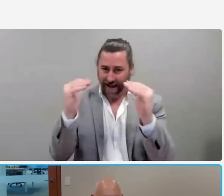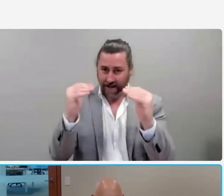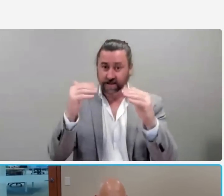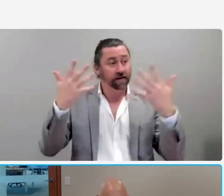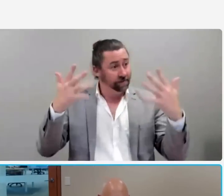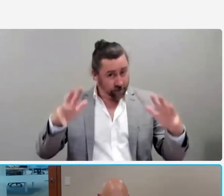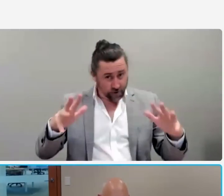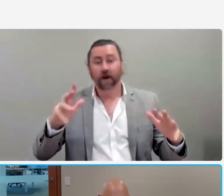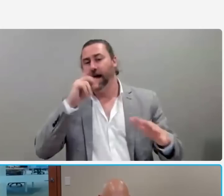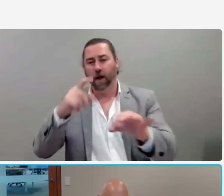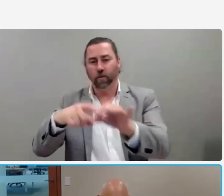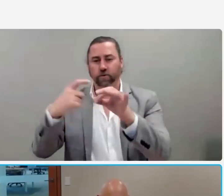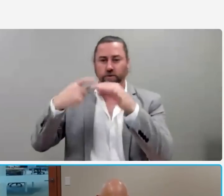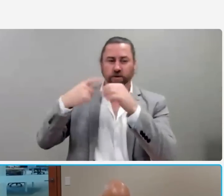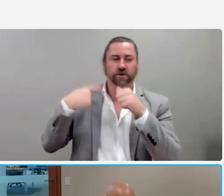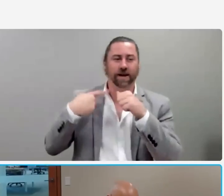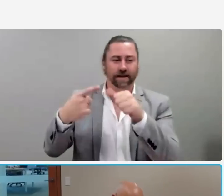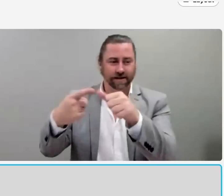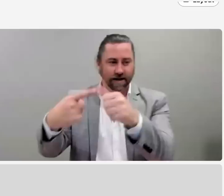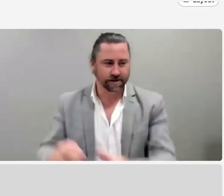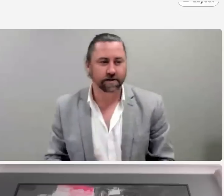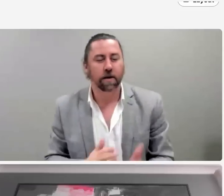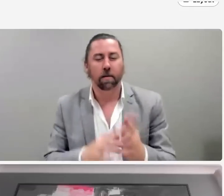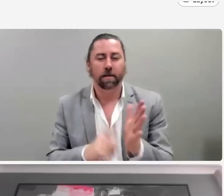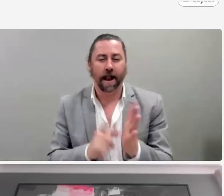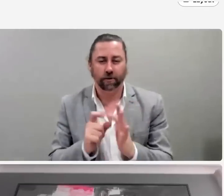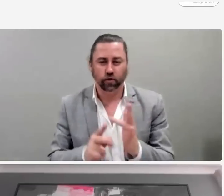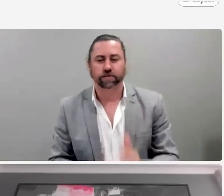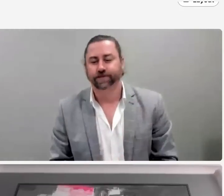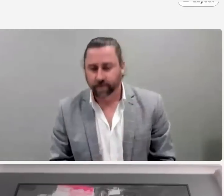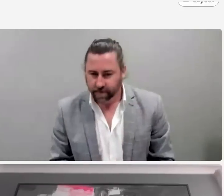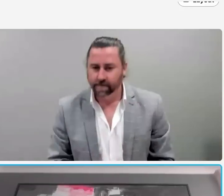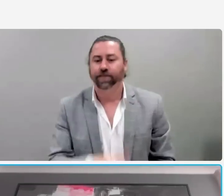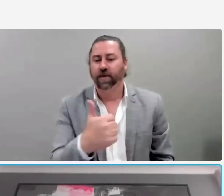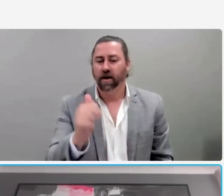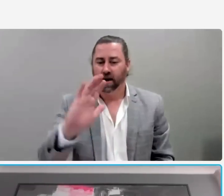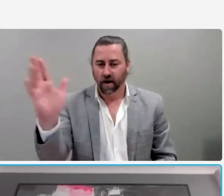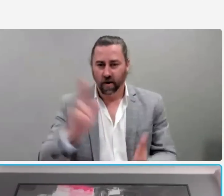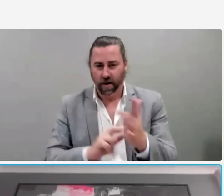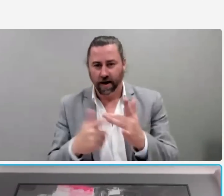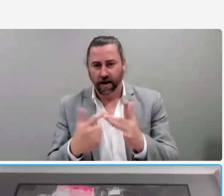a question and answer session. Over to you Josh. Thanks Nick. And hello fabulous people.